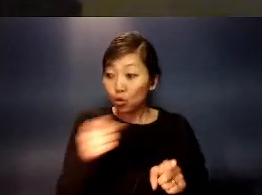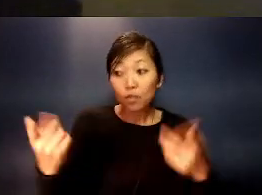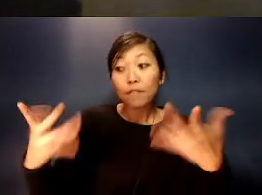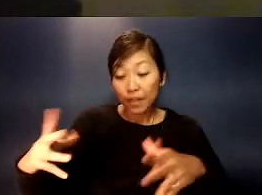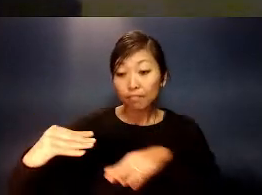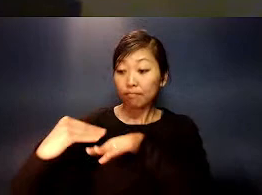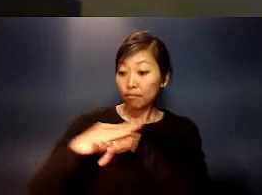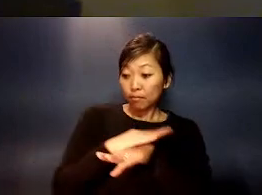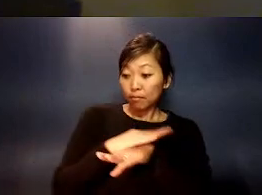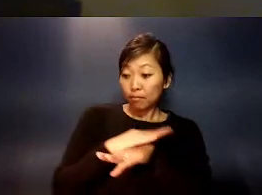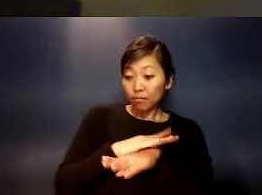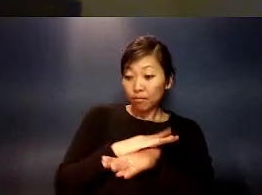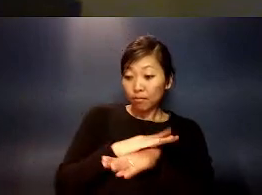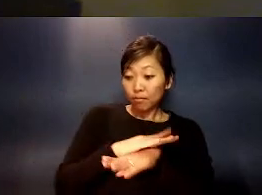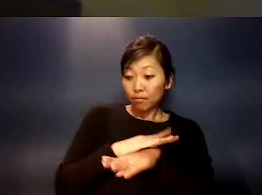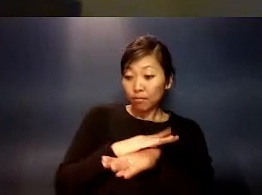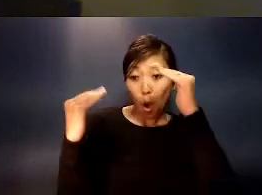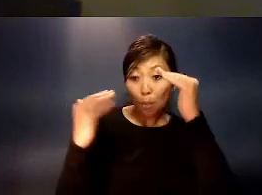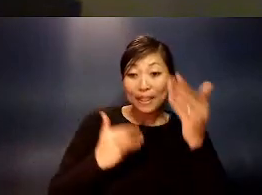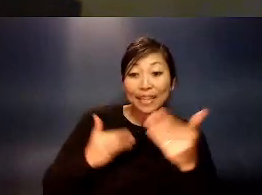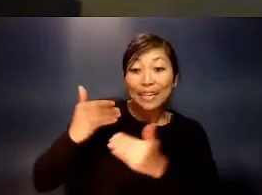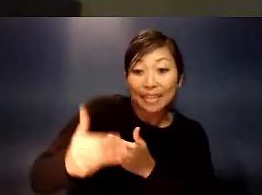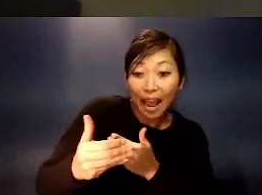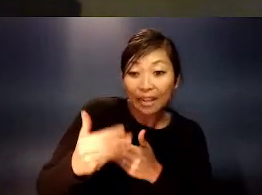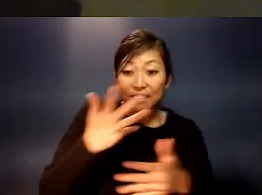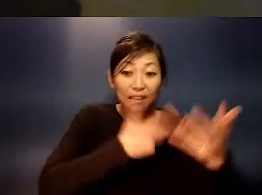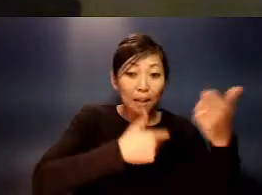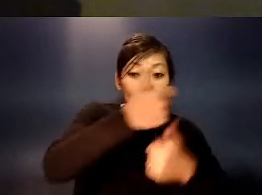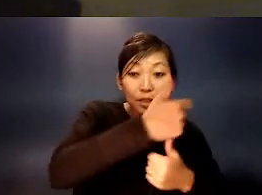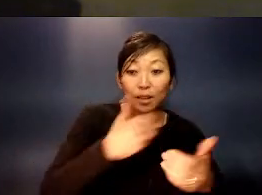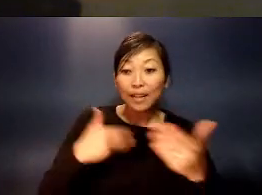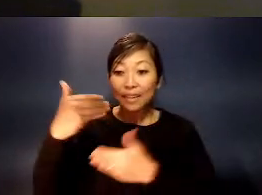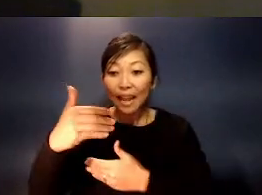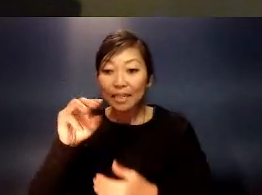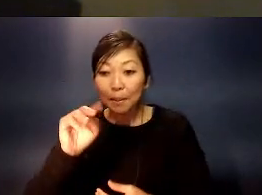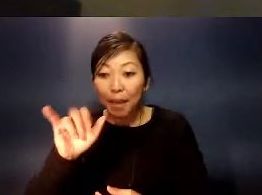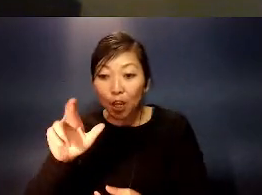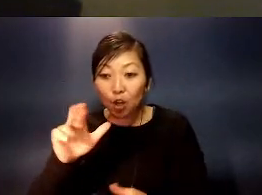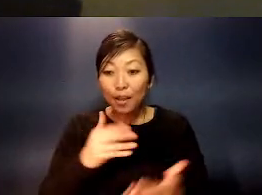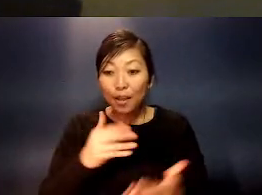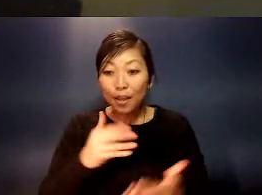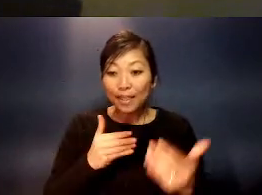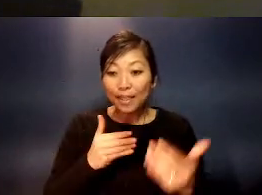COUNCIL MEMBER SCHROEDER. ≫ COUNCIL MEMBER SCHROEDER: THANK YOU, COUNCIL PRESIDENT. THANK YOU FOR THAT.